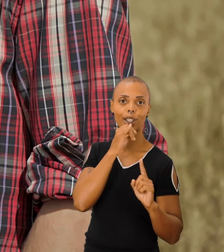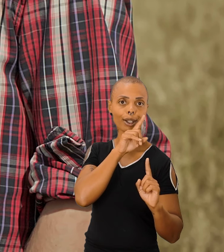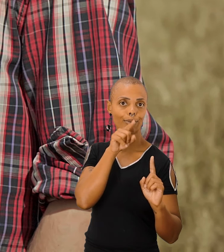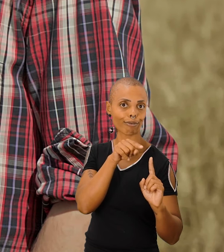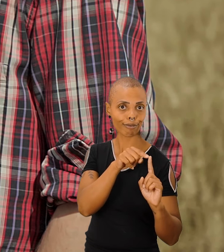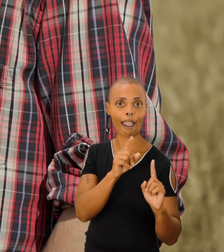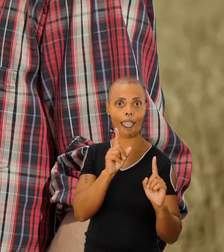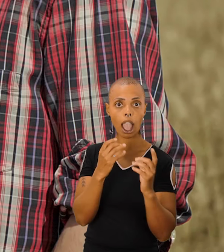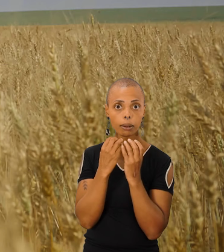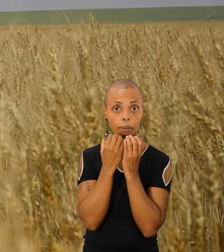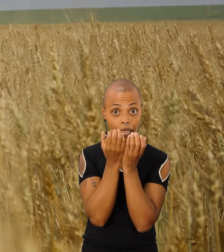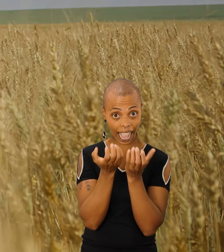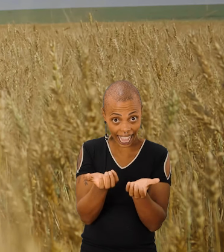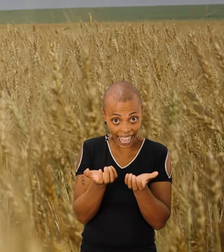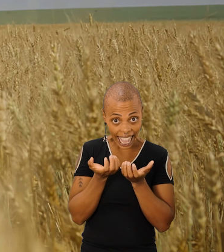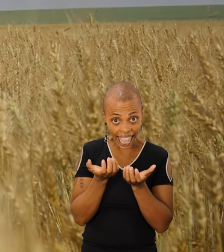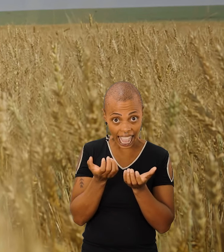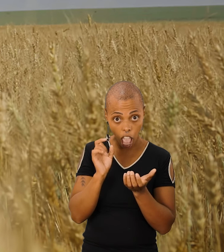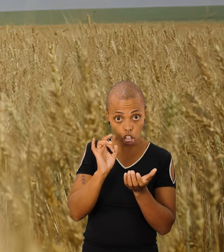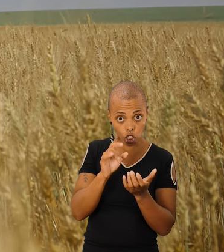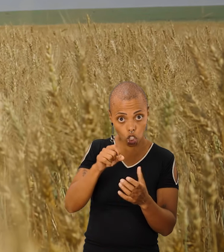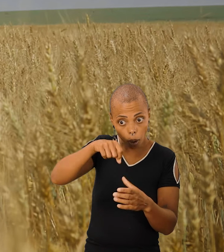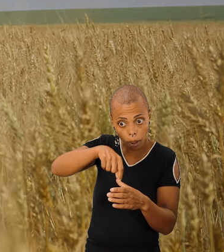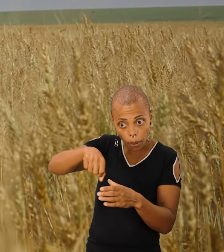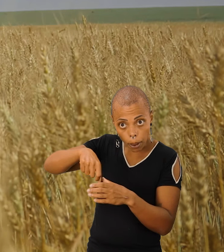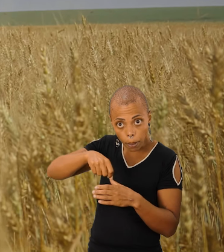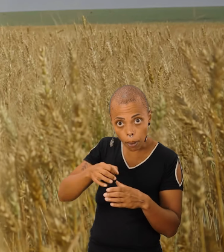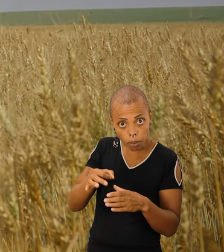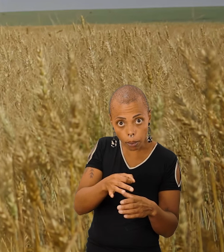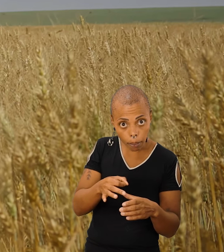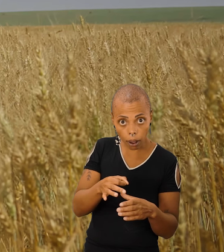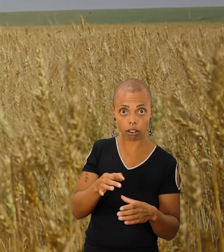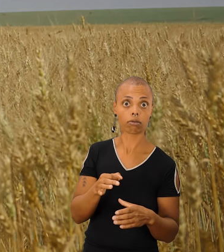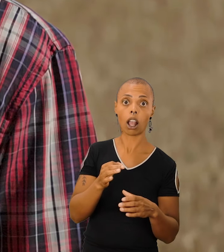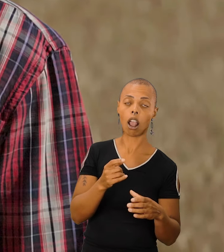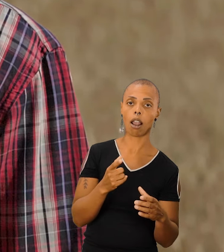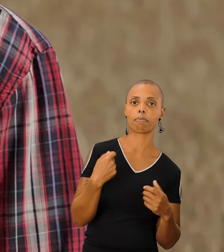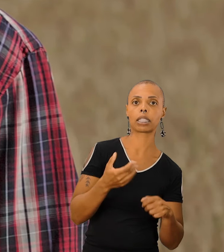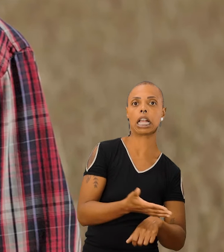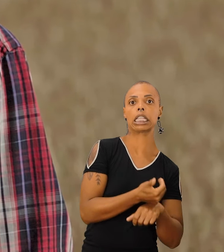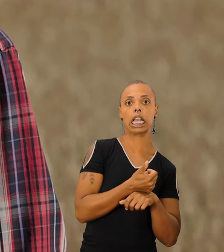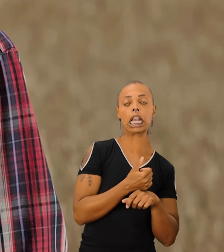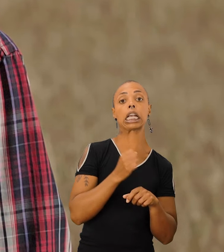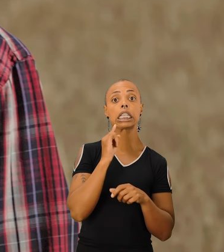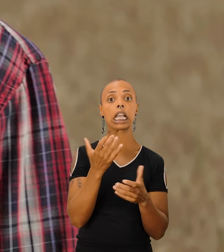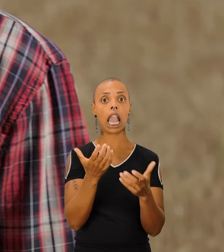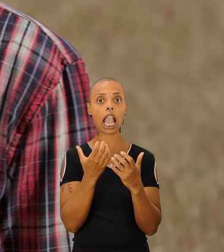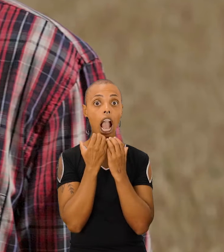An example, if it's corn: ”oh, I want it for its kernel”, so you have to harvest it dry. "No, I want to eat the corn",